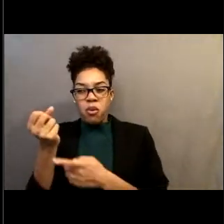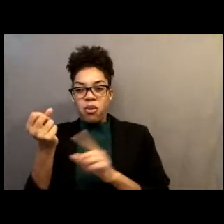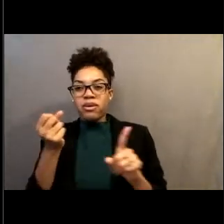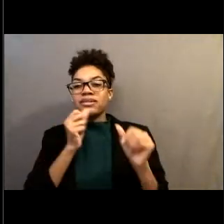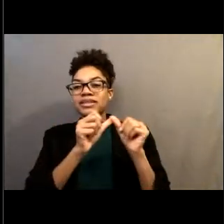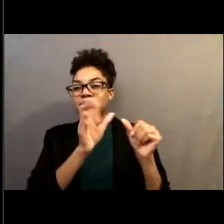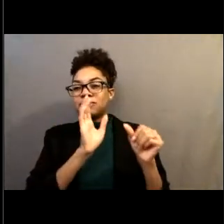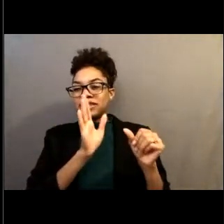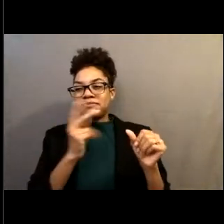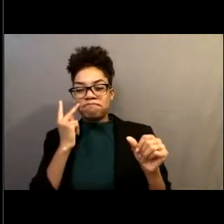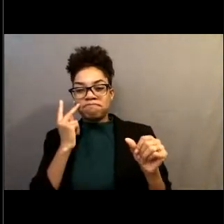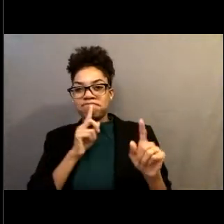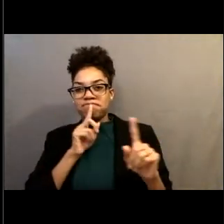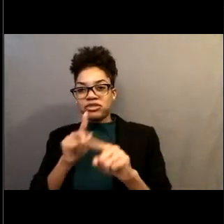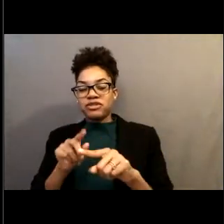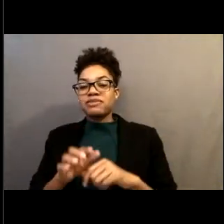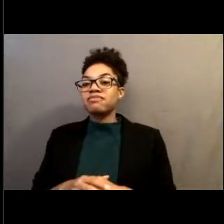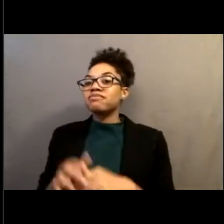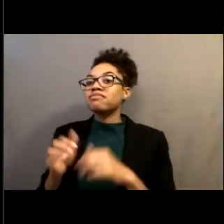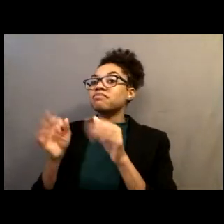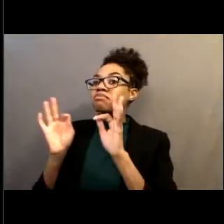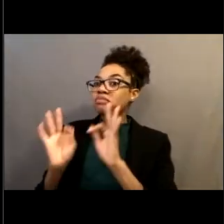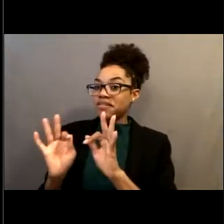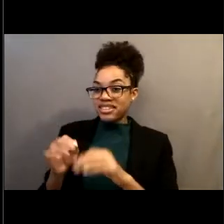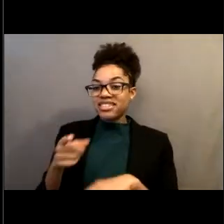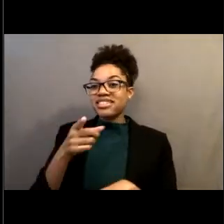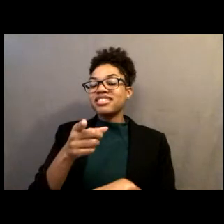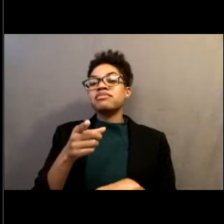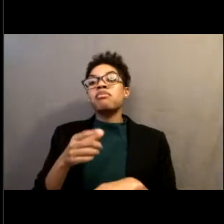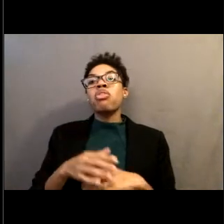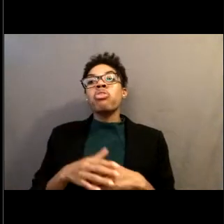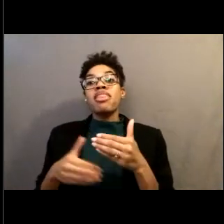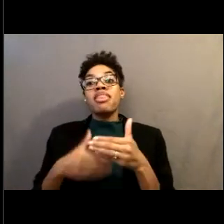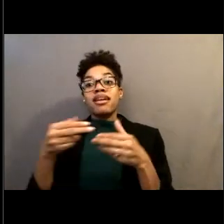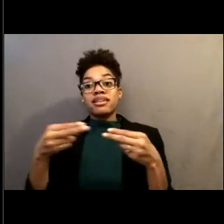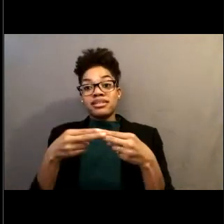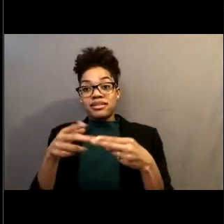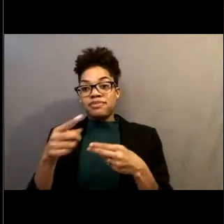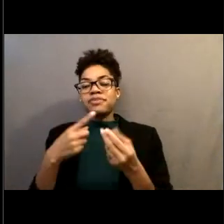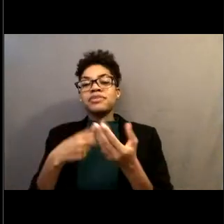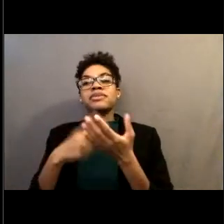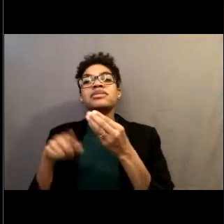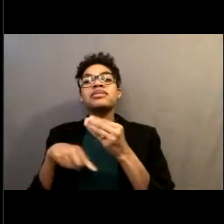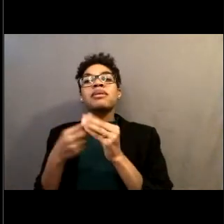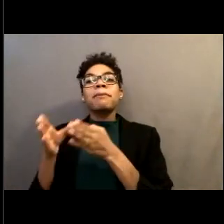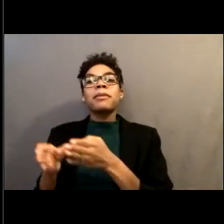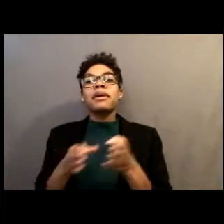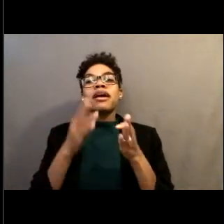Okay. Well, yeah, that's a great lead in, because we're preparing for launch. Now that we've built the satellites, we've tested it, we've put it through its paces.